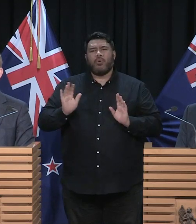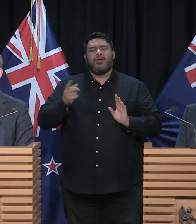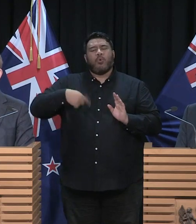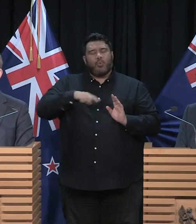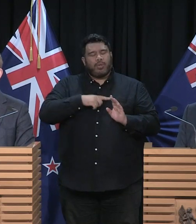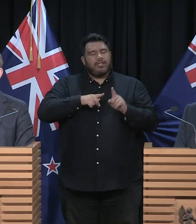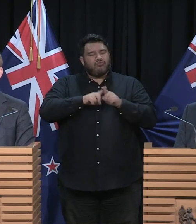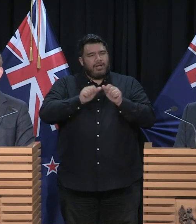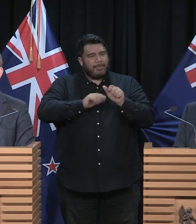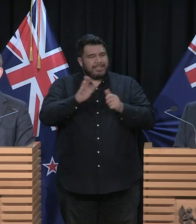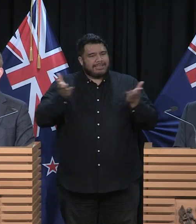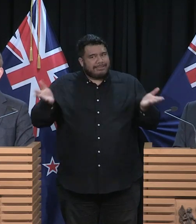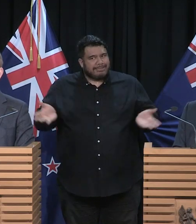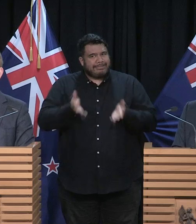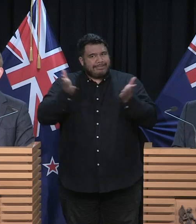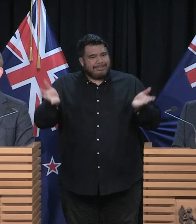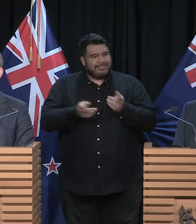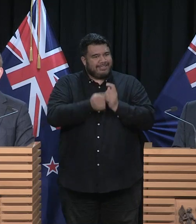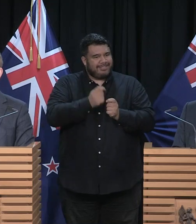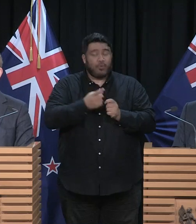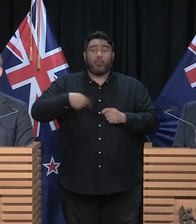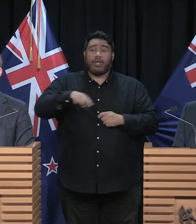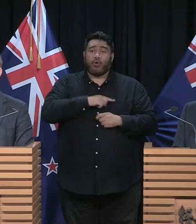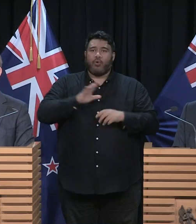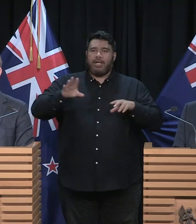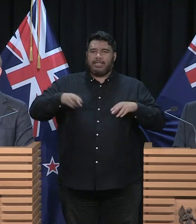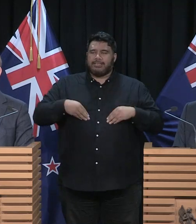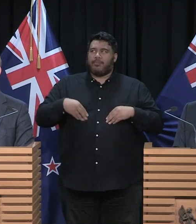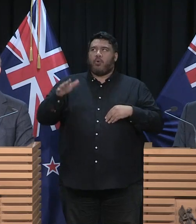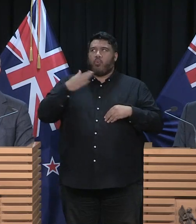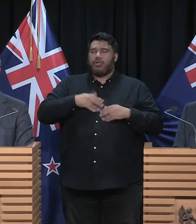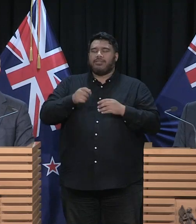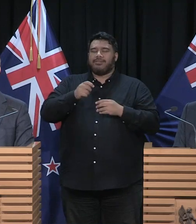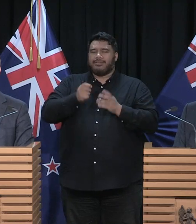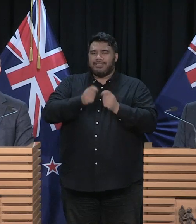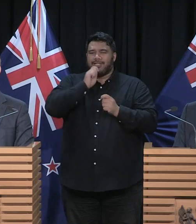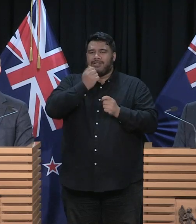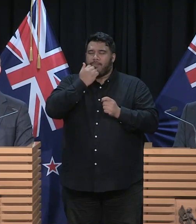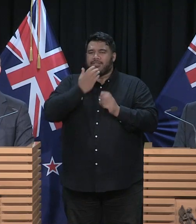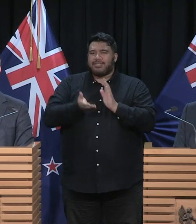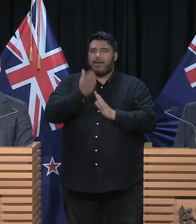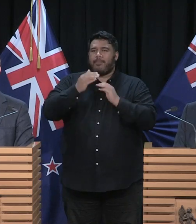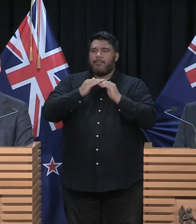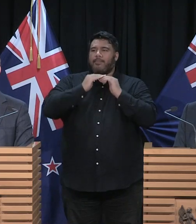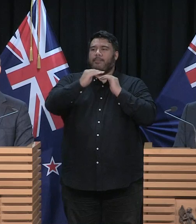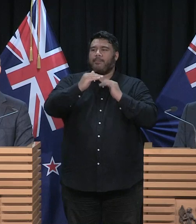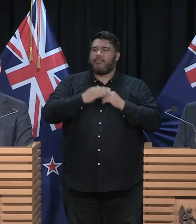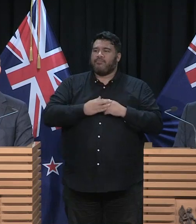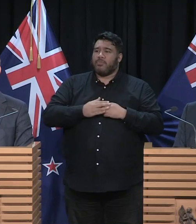I'm not putting all of the blame back on the public for this. We're doing our bit as well. We all have to accept responsibility for getting the